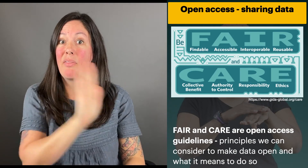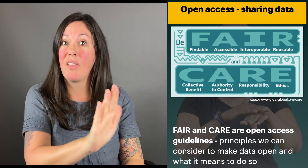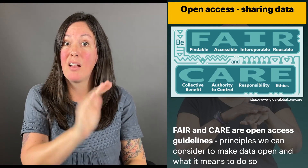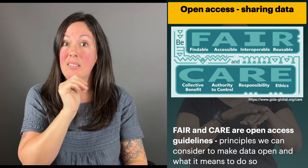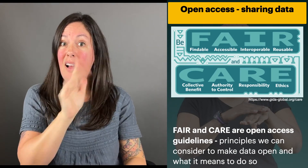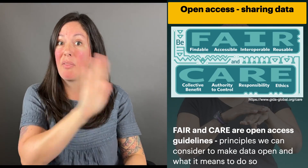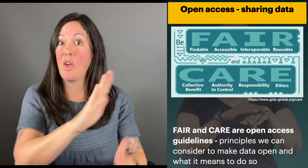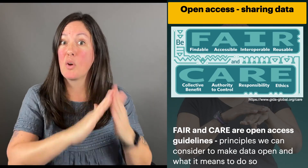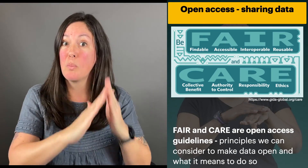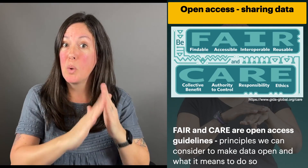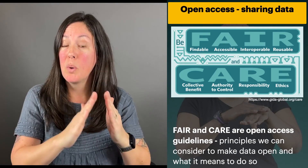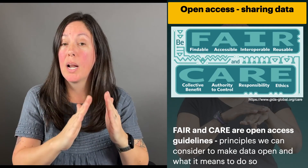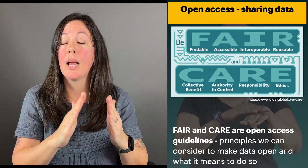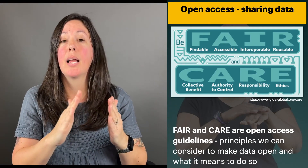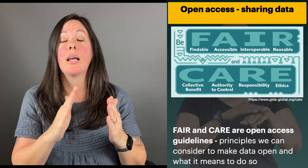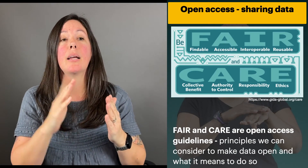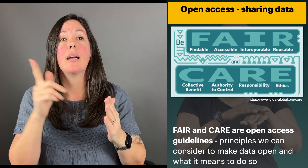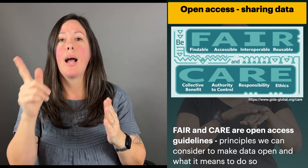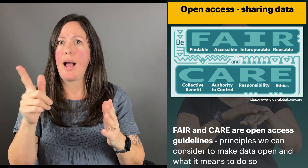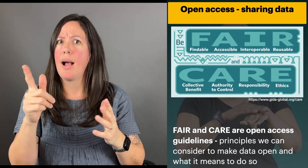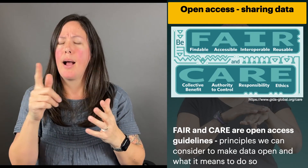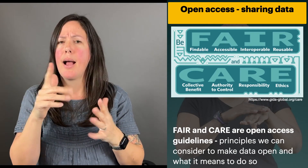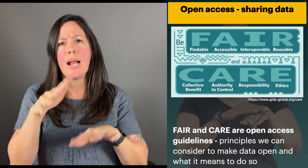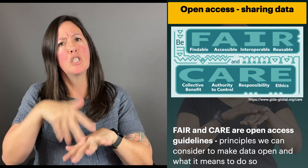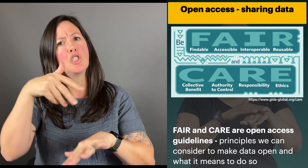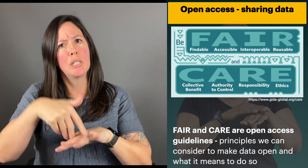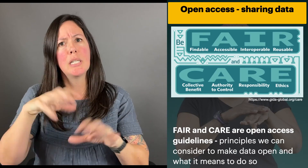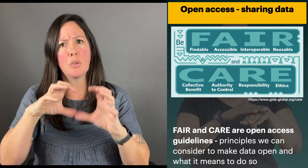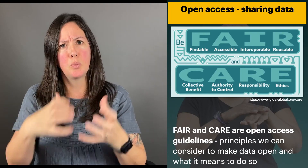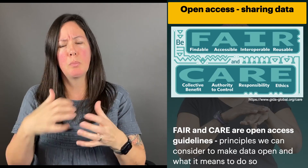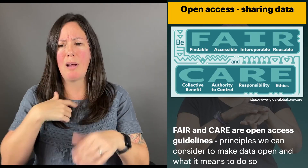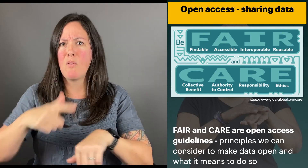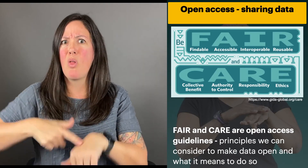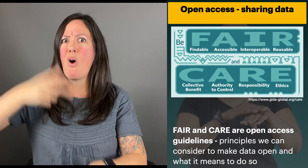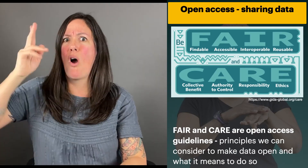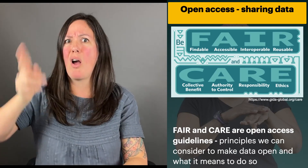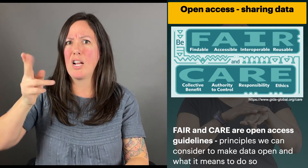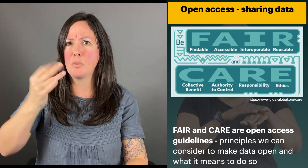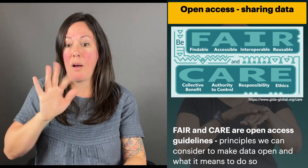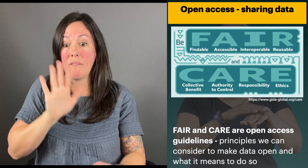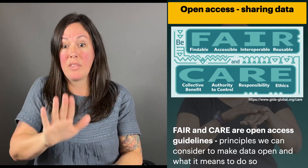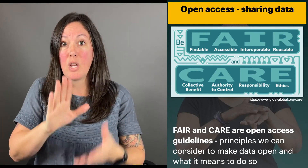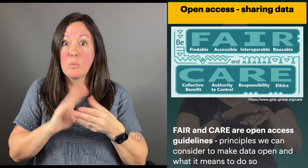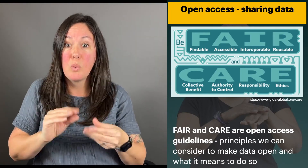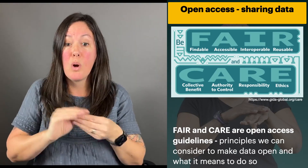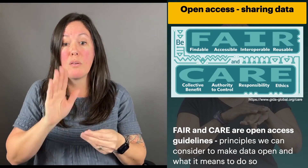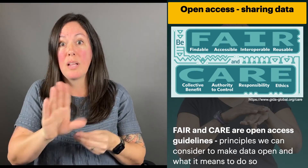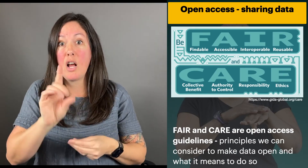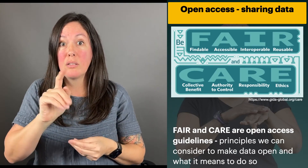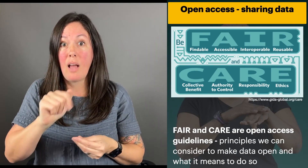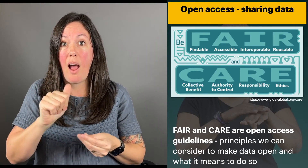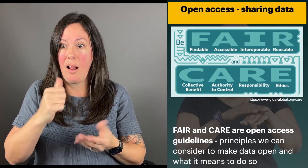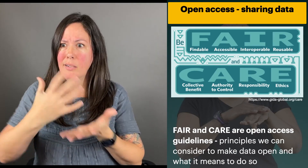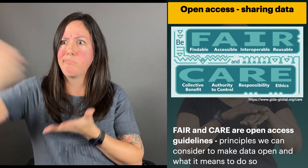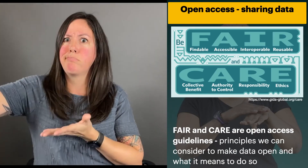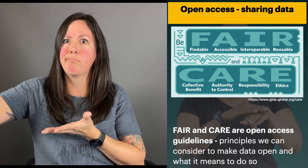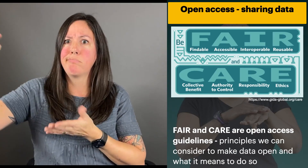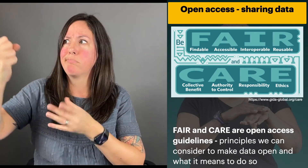e and this information is coming from indigenous groups who recognize that often research is done on their